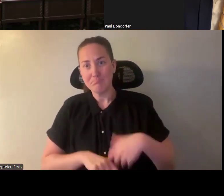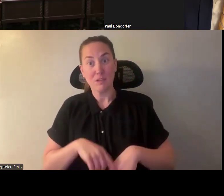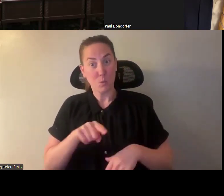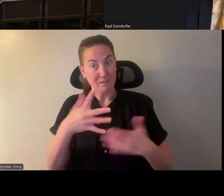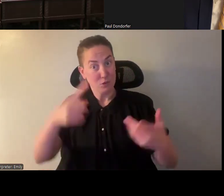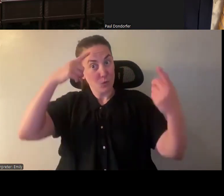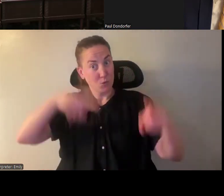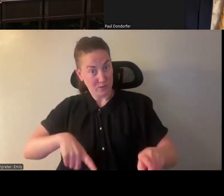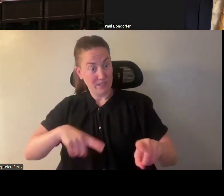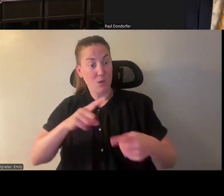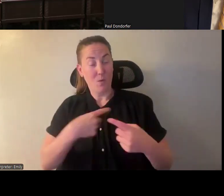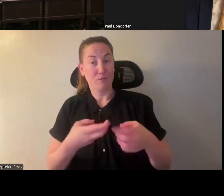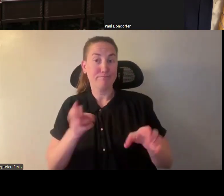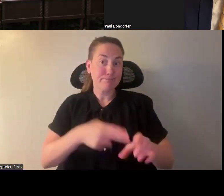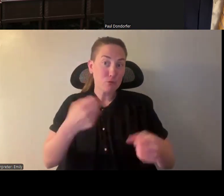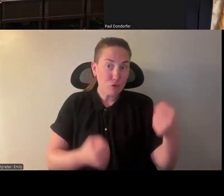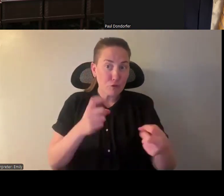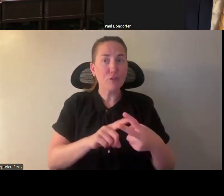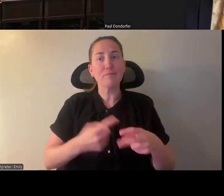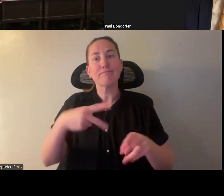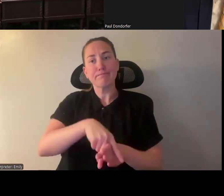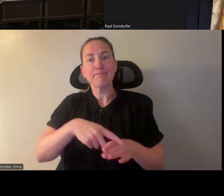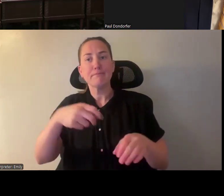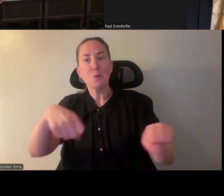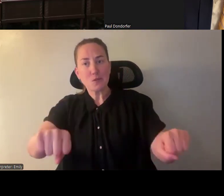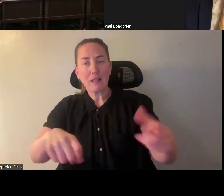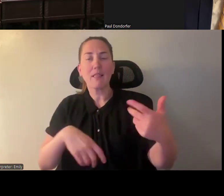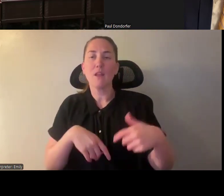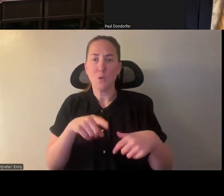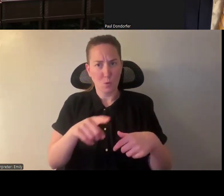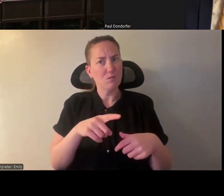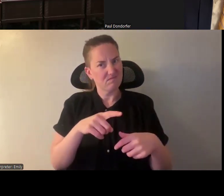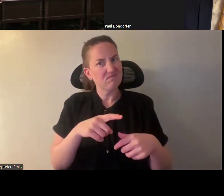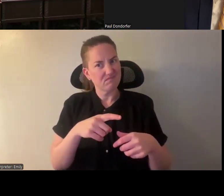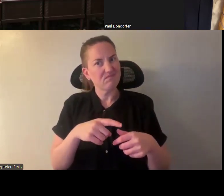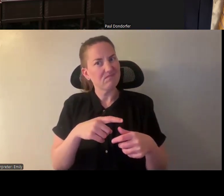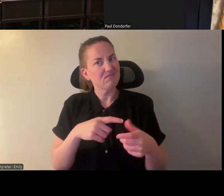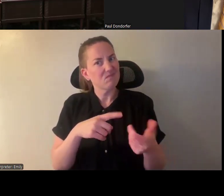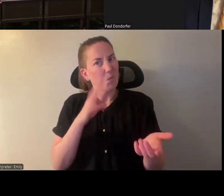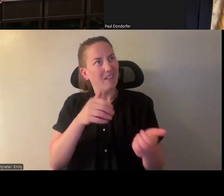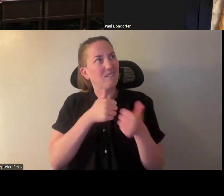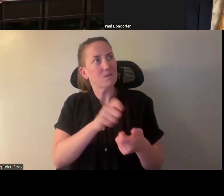motor vehicle that you would observe certain rules and laws etc and subject yourself you still have